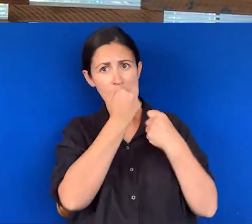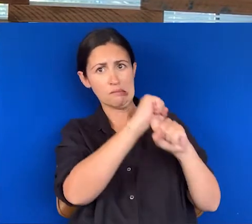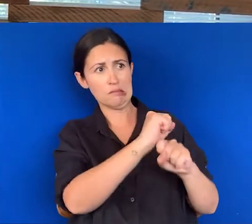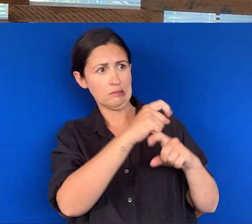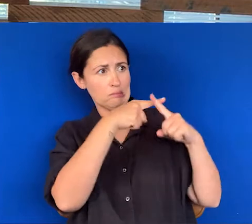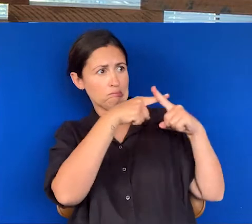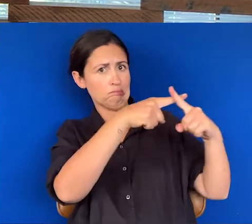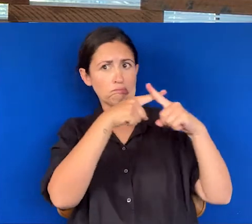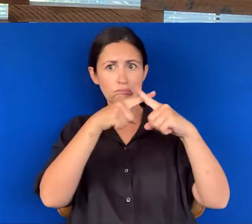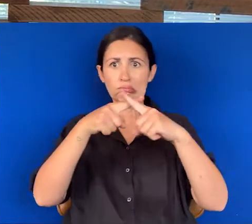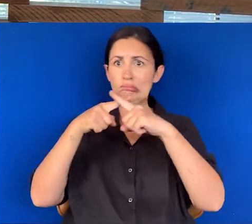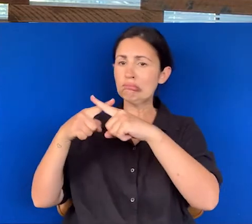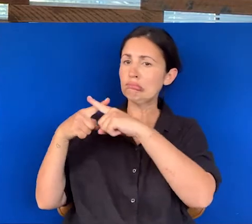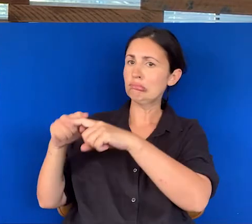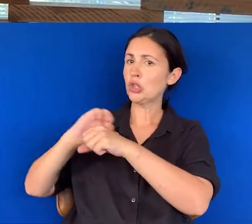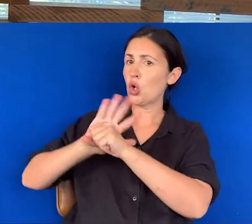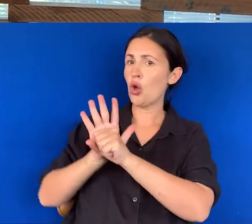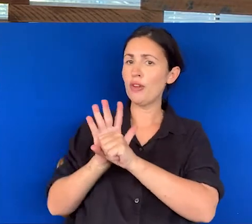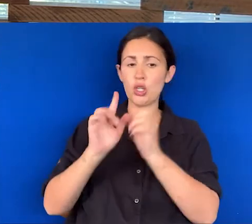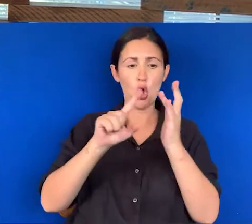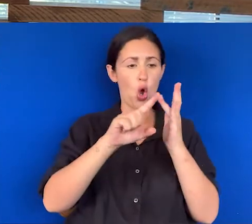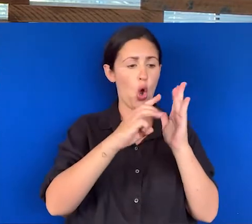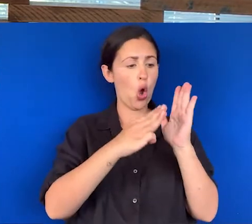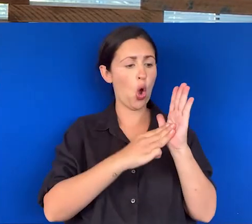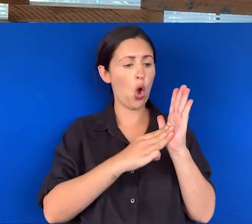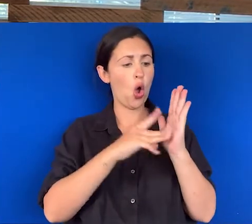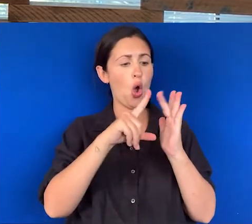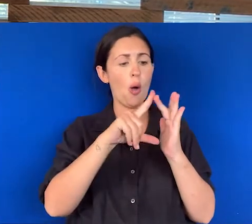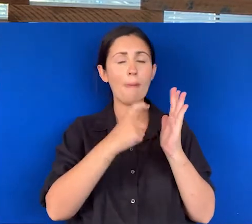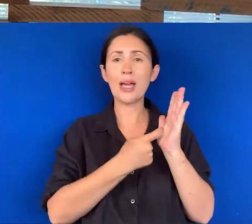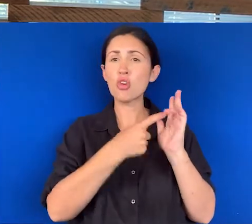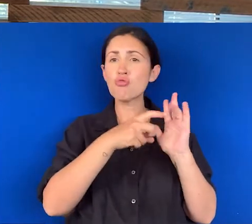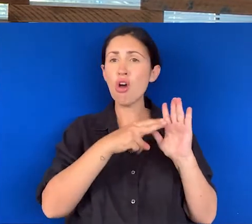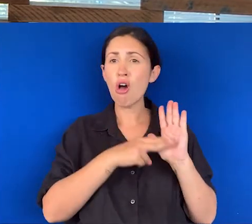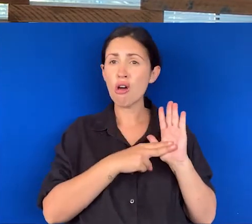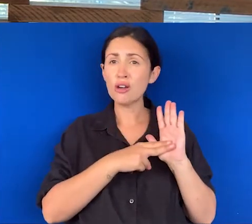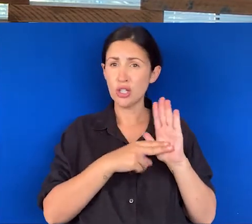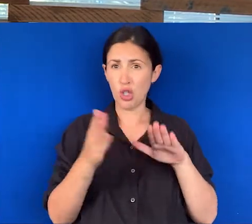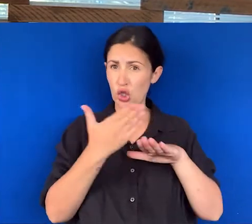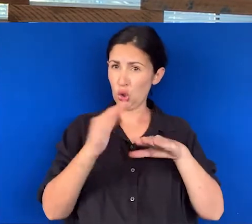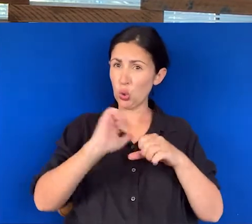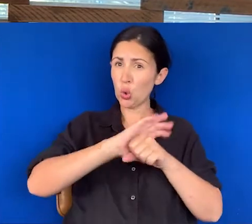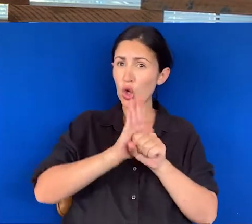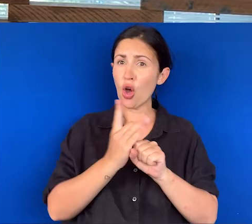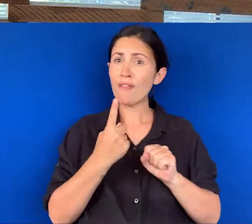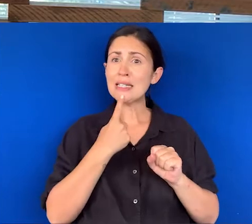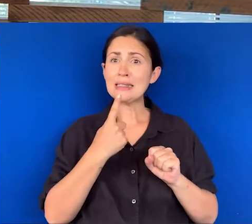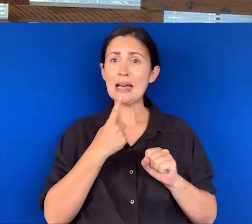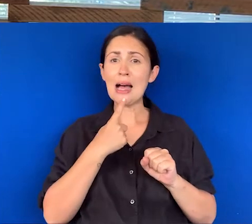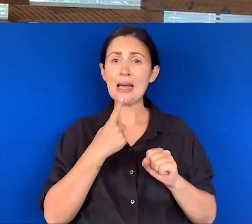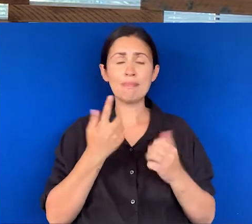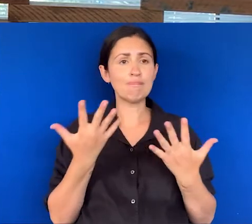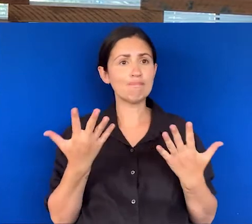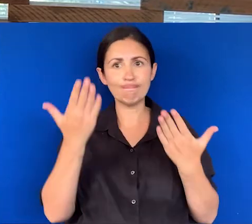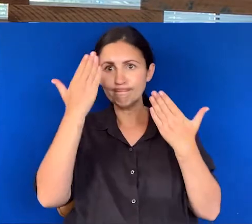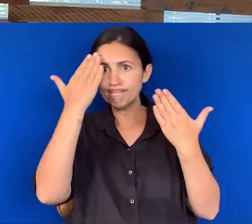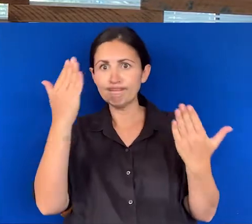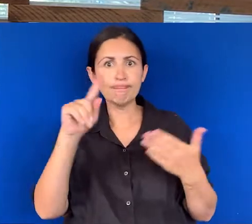This Omicron variant, as we know, has had a number of changes to the spike protein, you know, those things that we've seen in the pictures